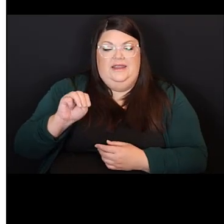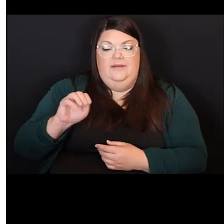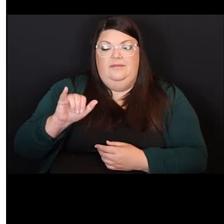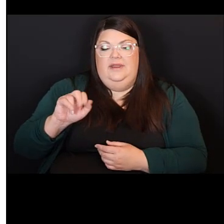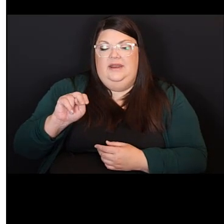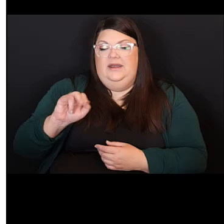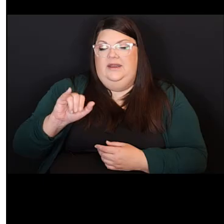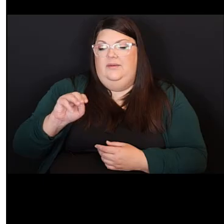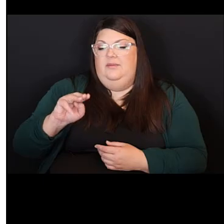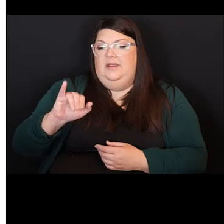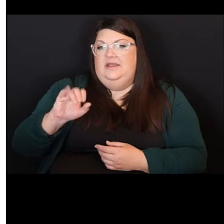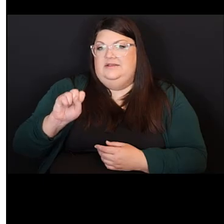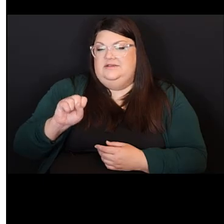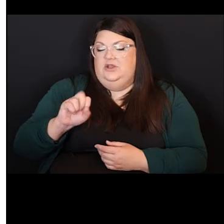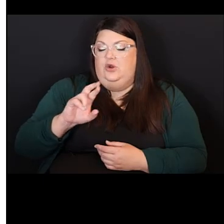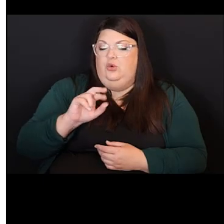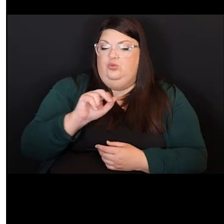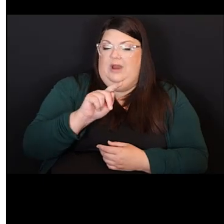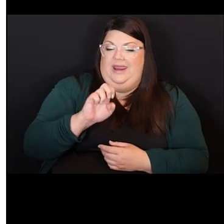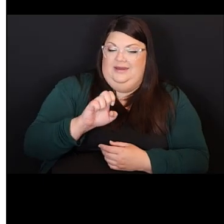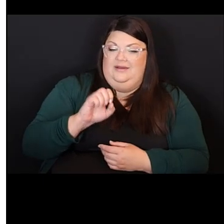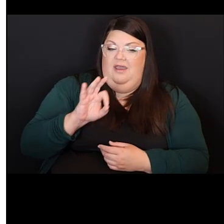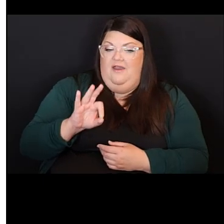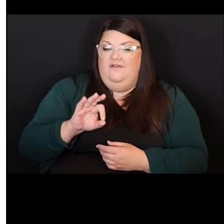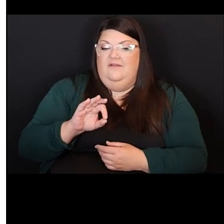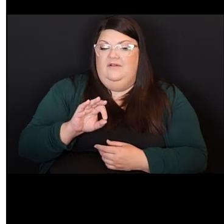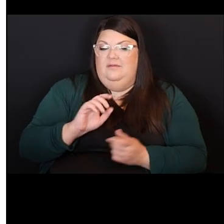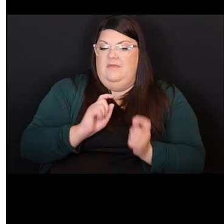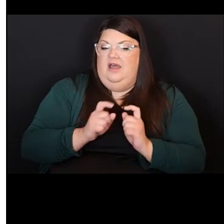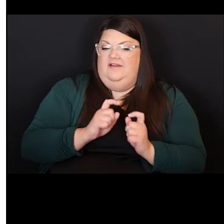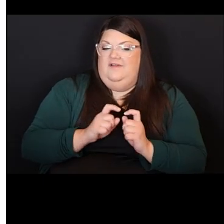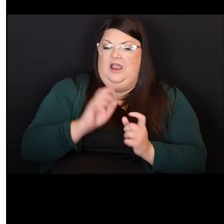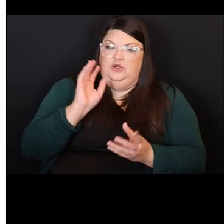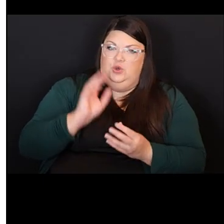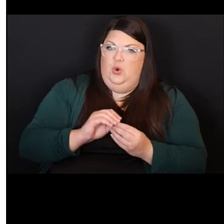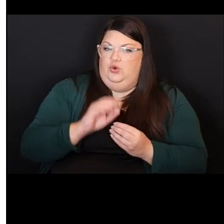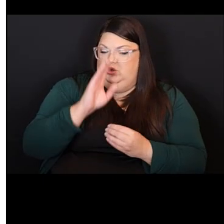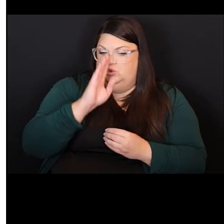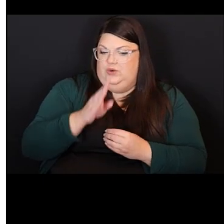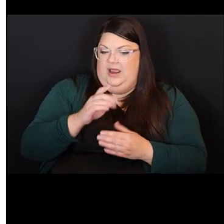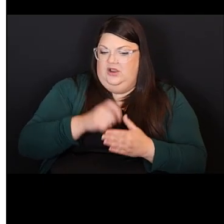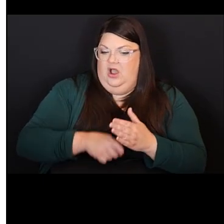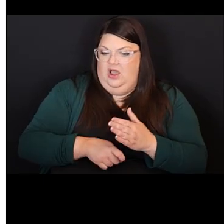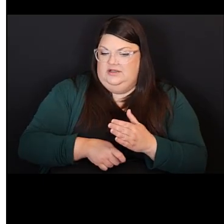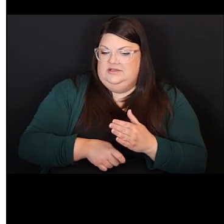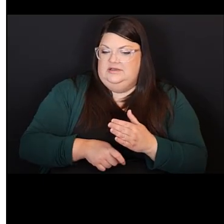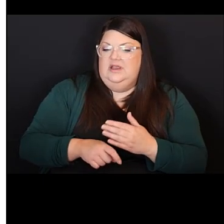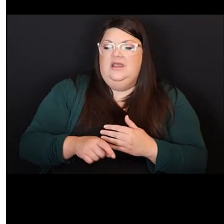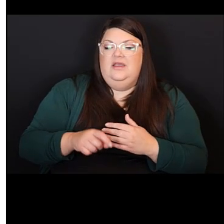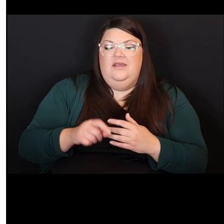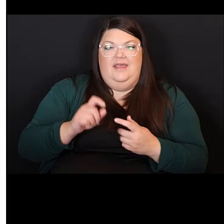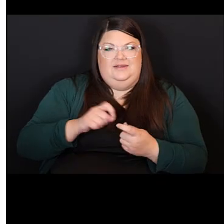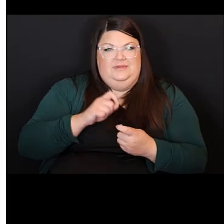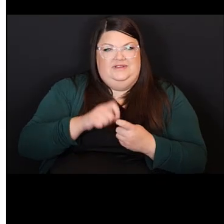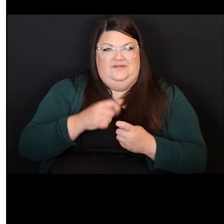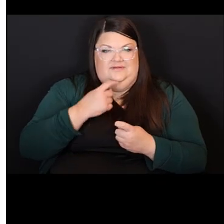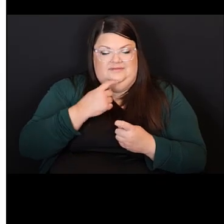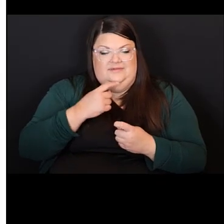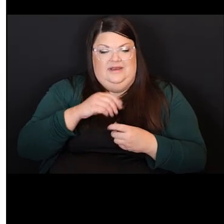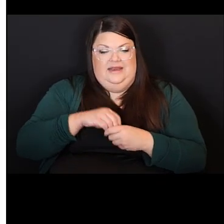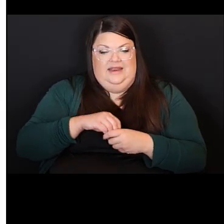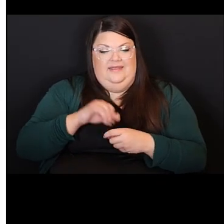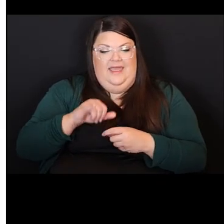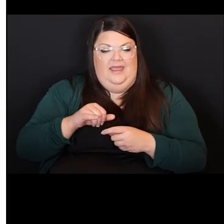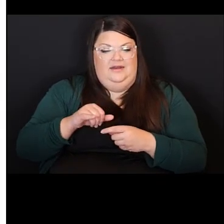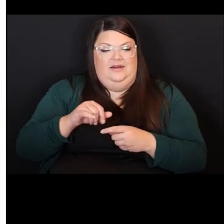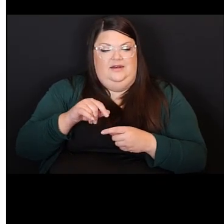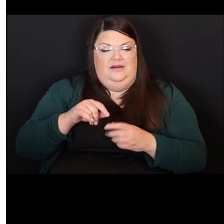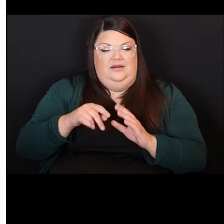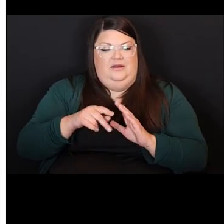of modified total direct costs (MTDC) specified in that provision, which may be used indefinitely.